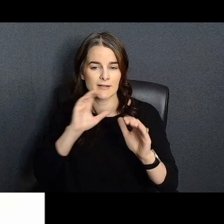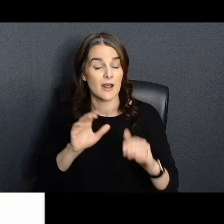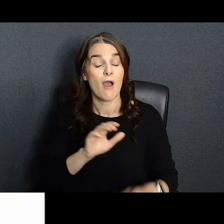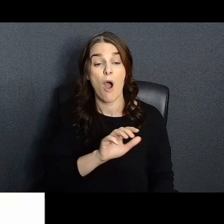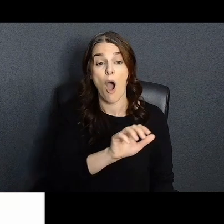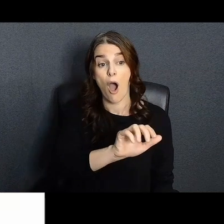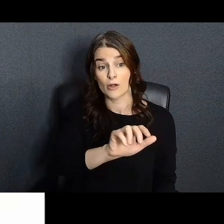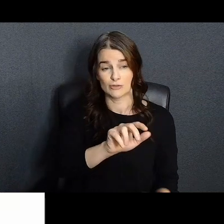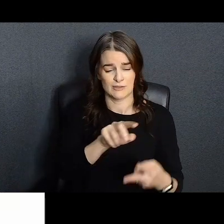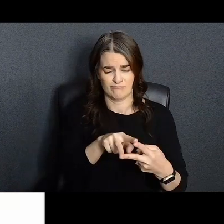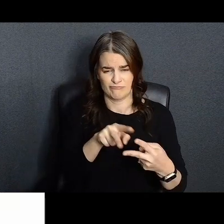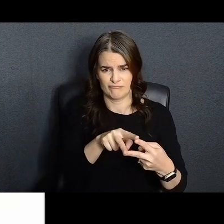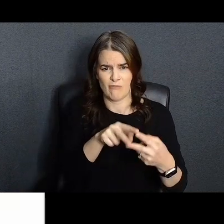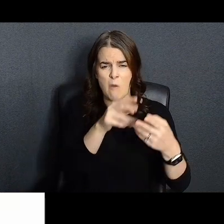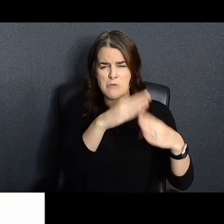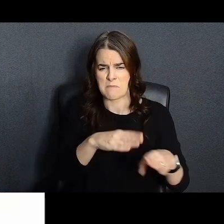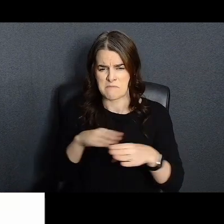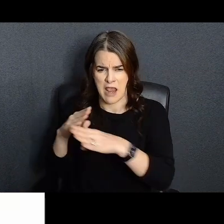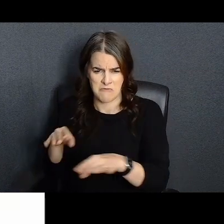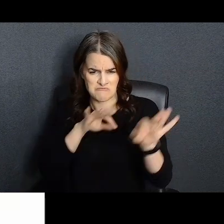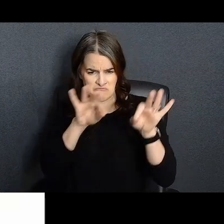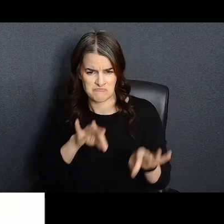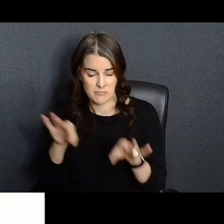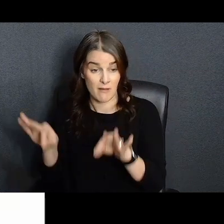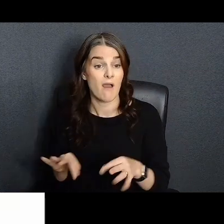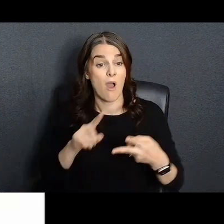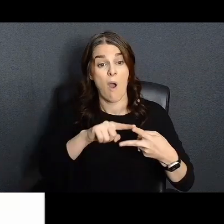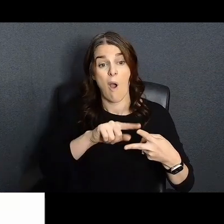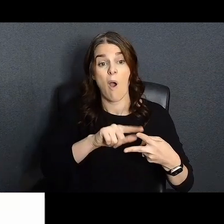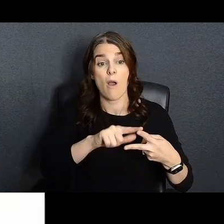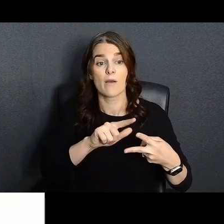So augmentative is the devices or the equipment that might add to somebody's speech.